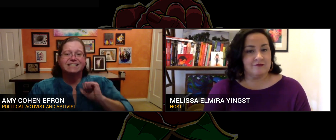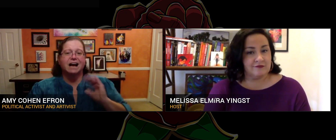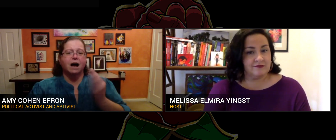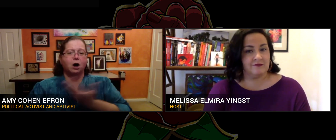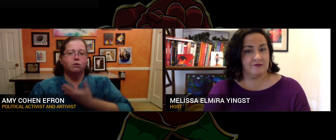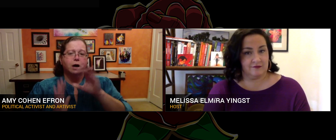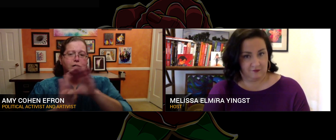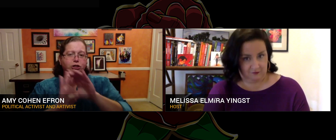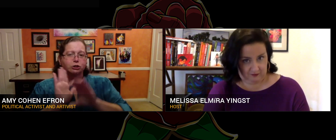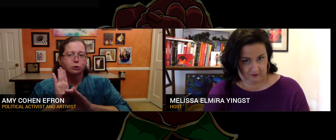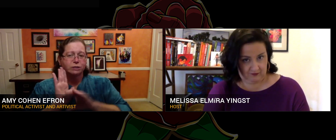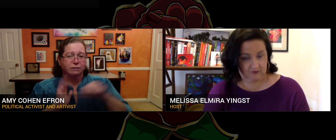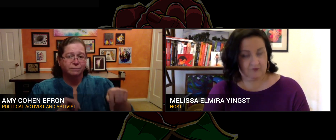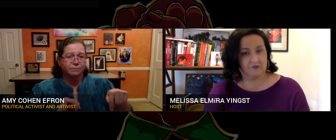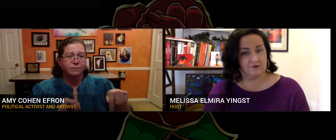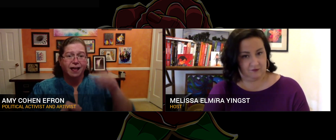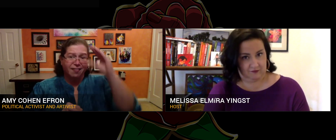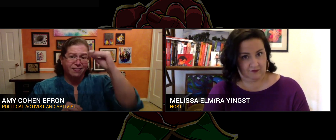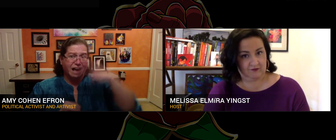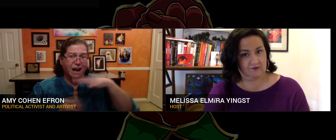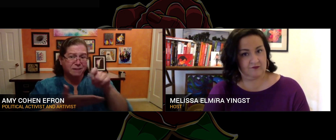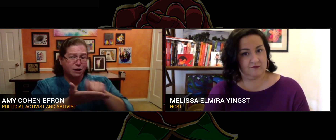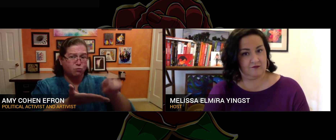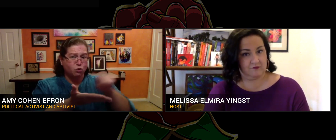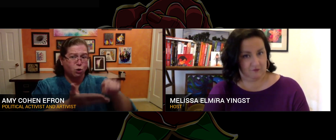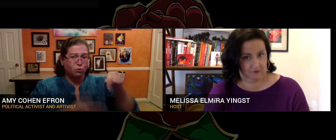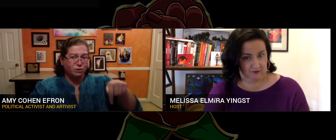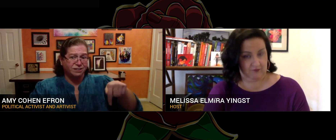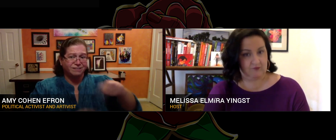This Is Our Constitution, the man who wrote this himself